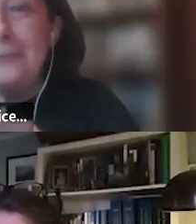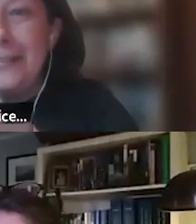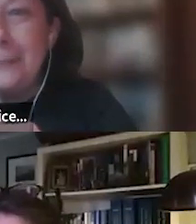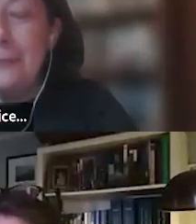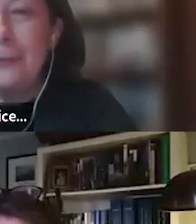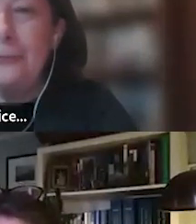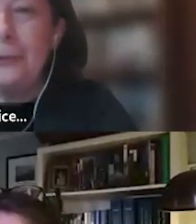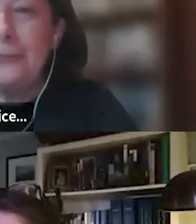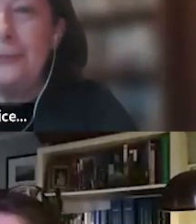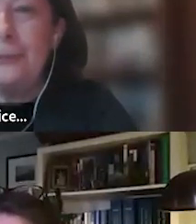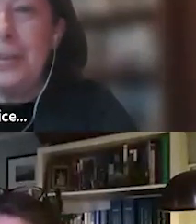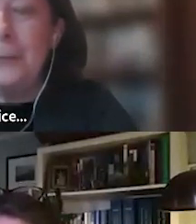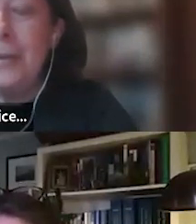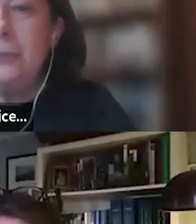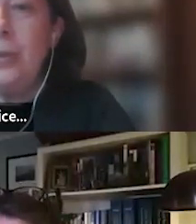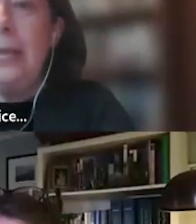and wait till my full retirement age?"